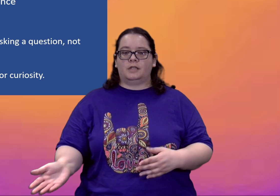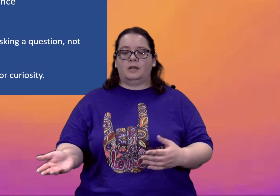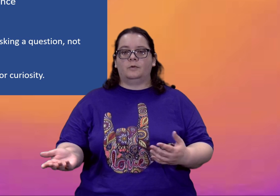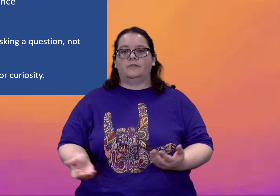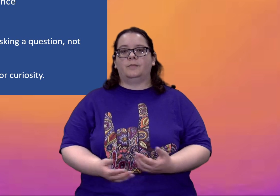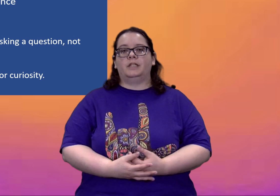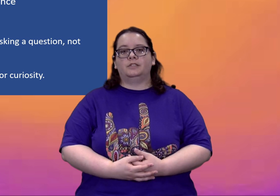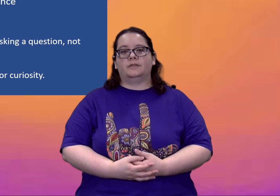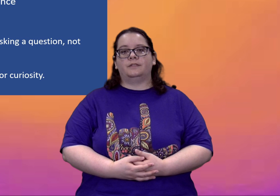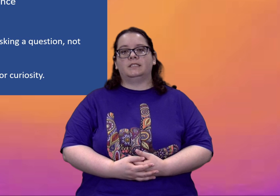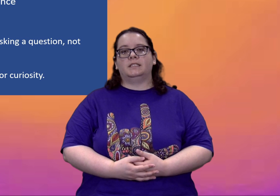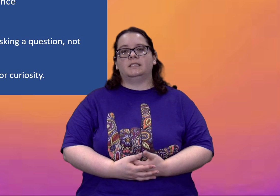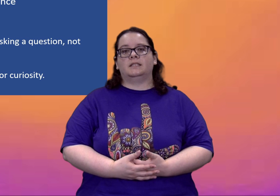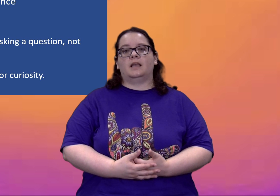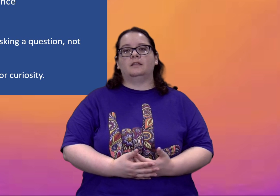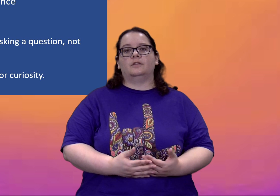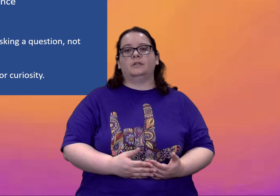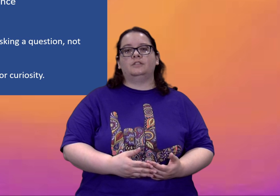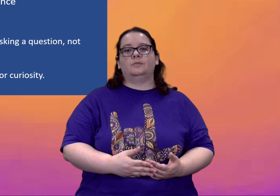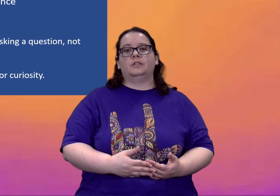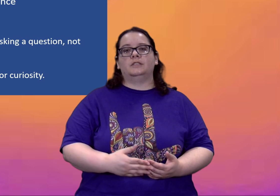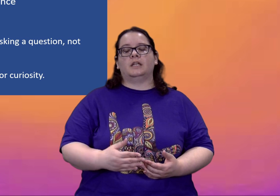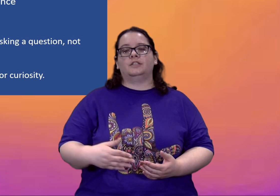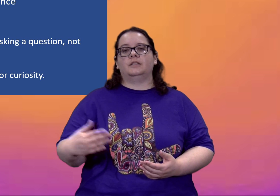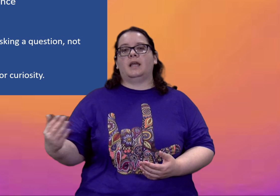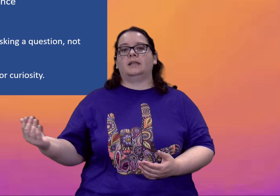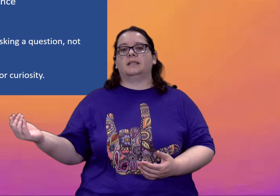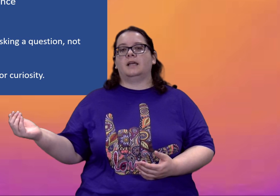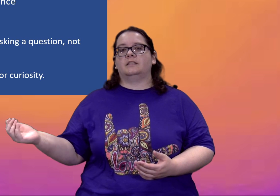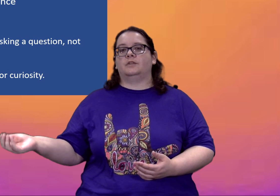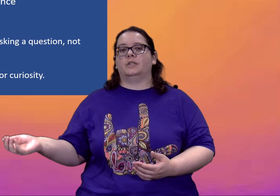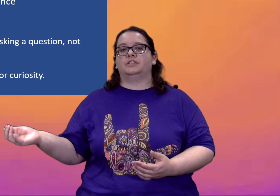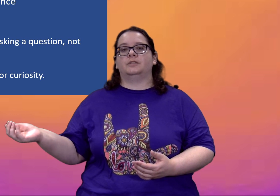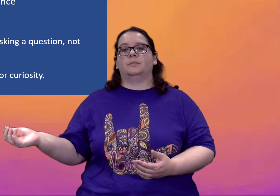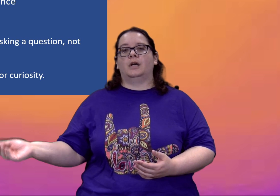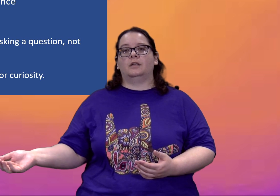And one of the major differences is that the question words actually act as the question mark.